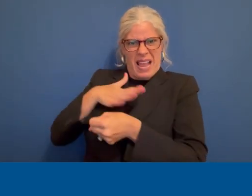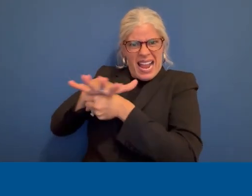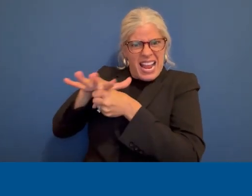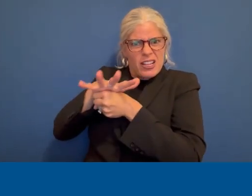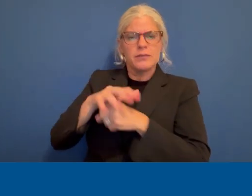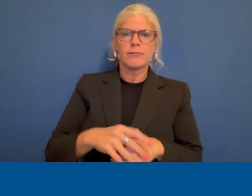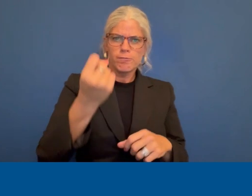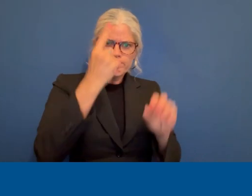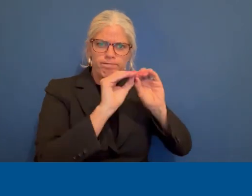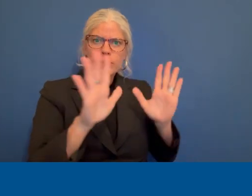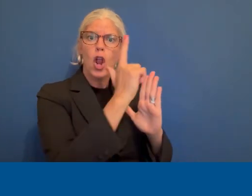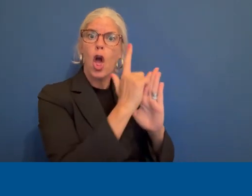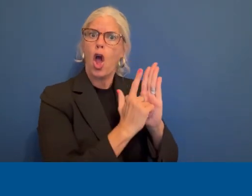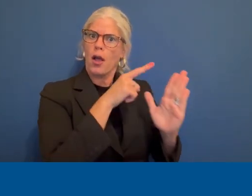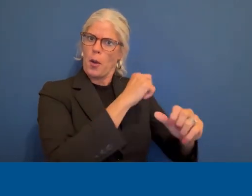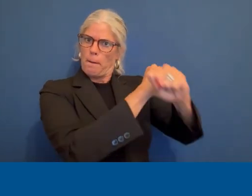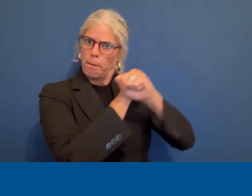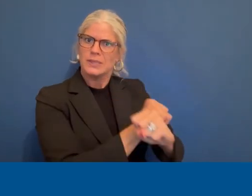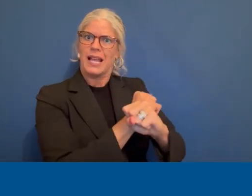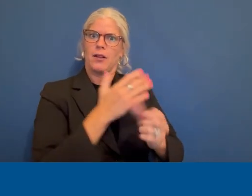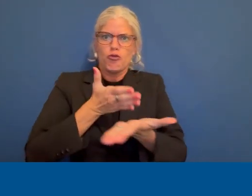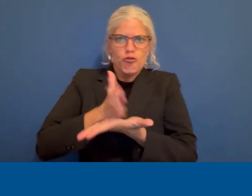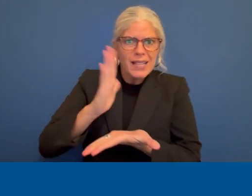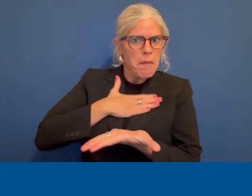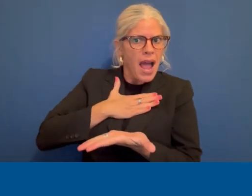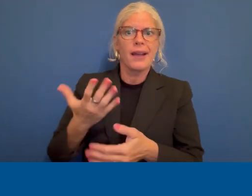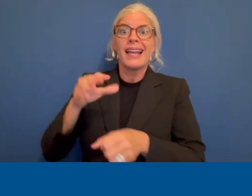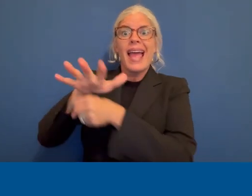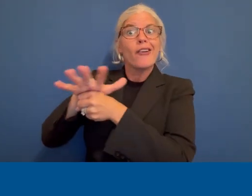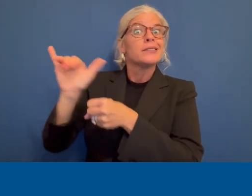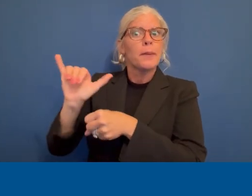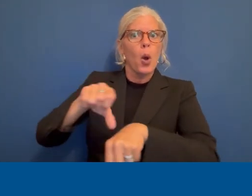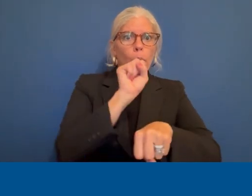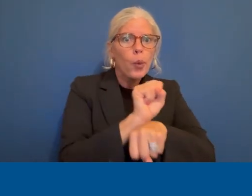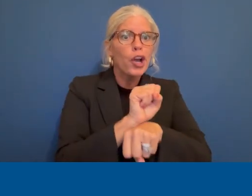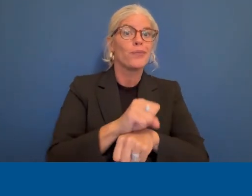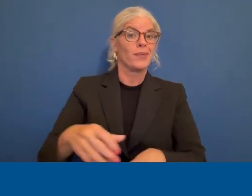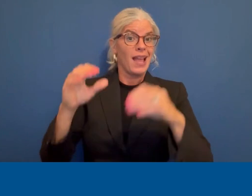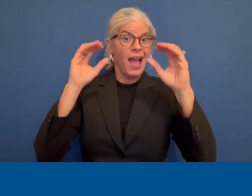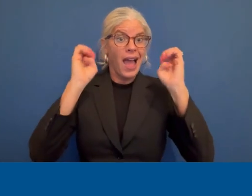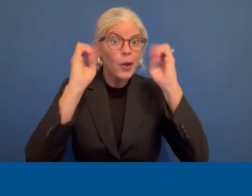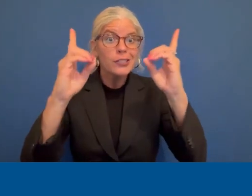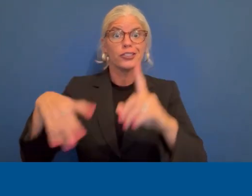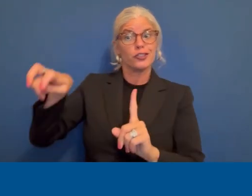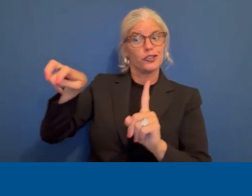Understand the laws protecting your rights in areas such as employment, education, transportation,